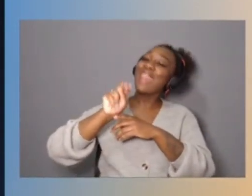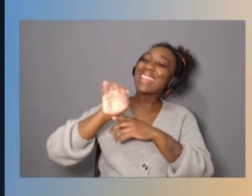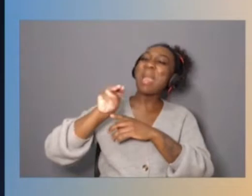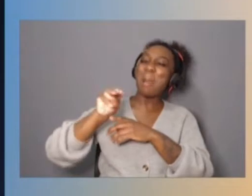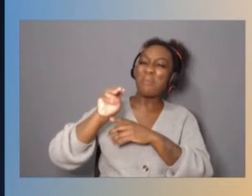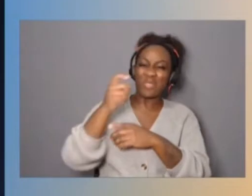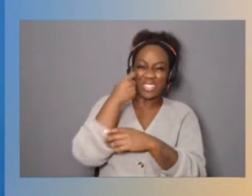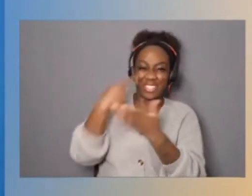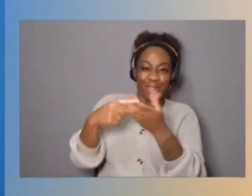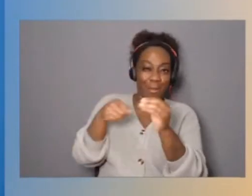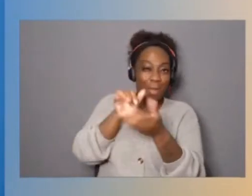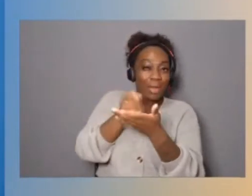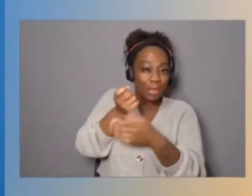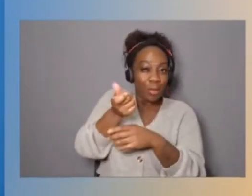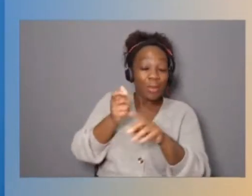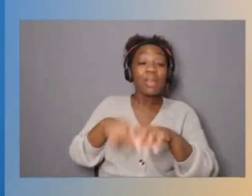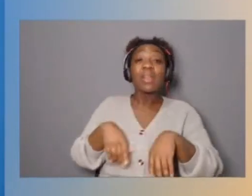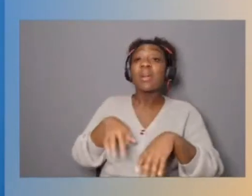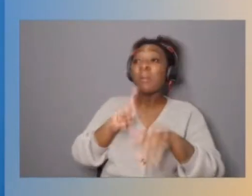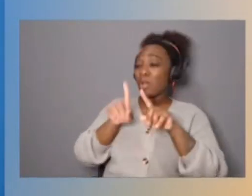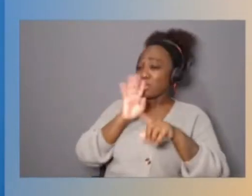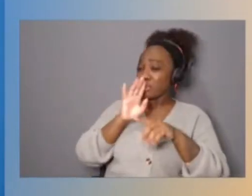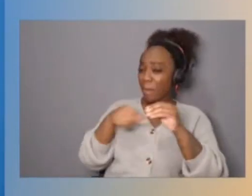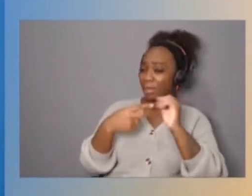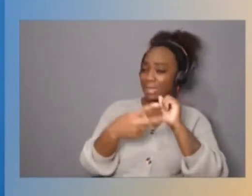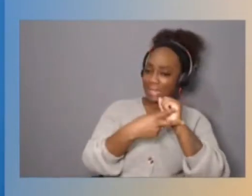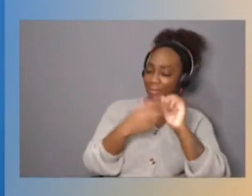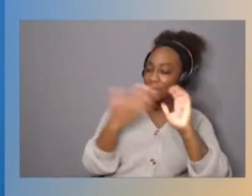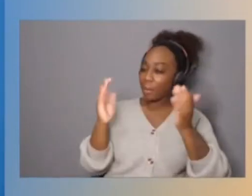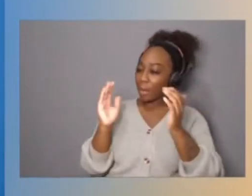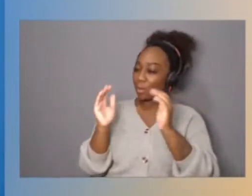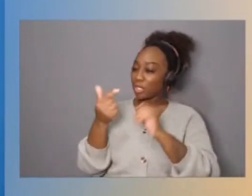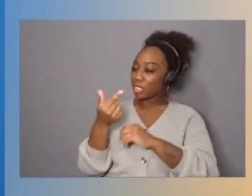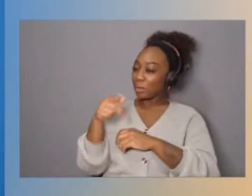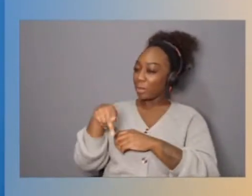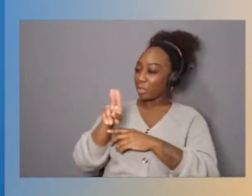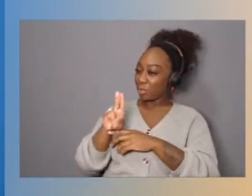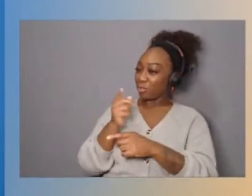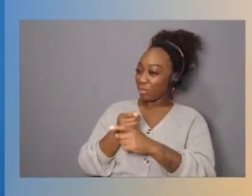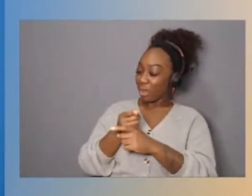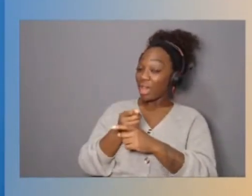you were talking about the savings versus GPU as well. The other thing about the Trainium and Inferentia stuff